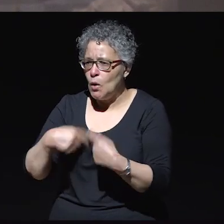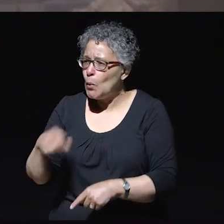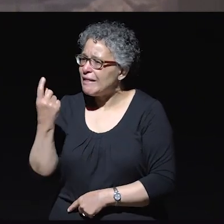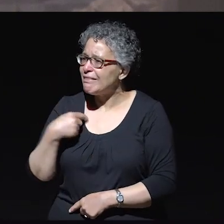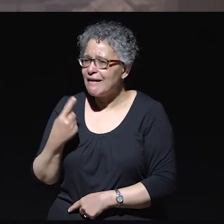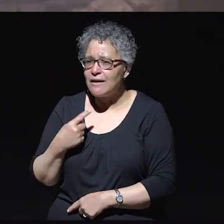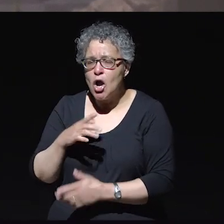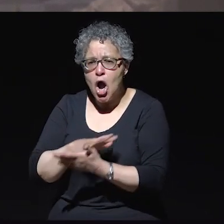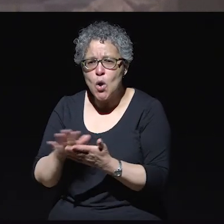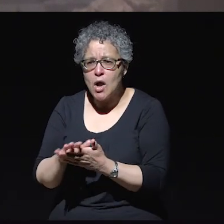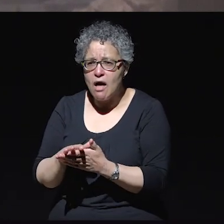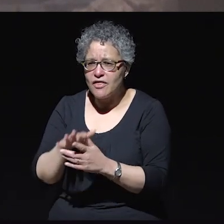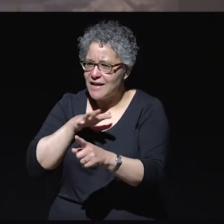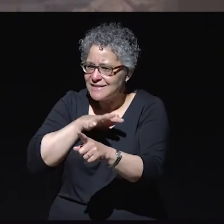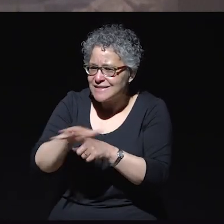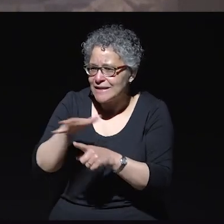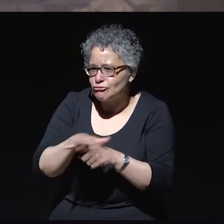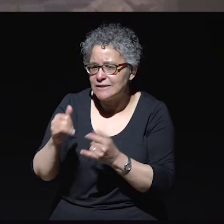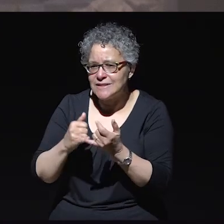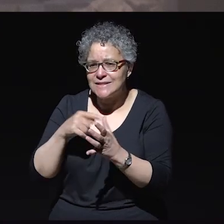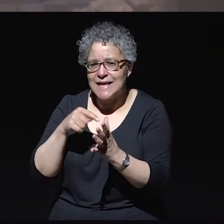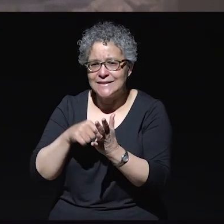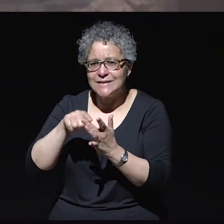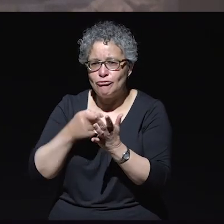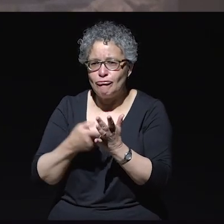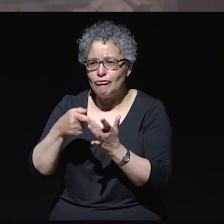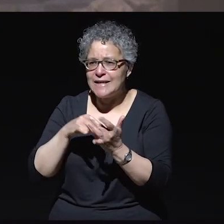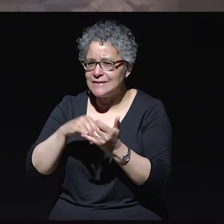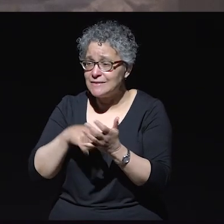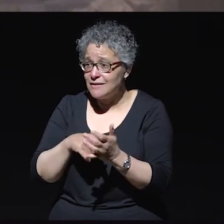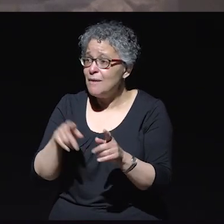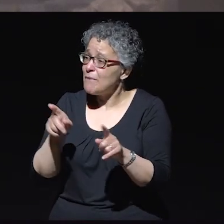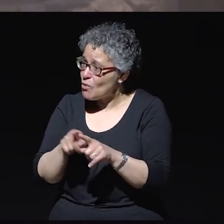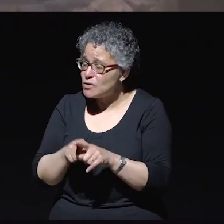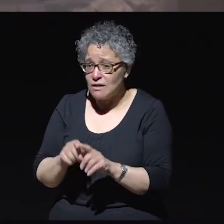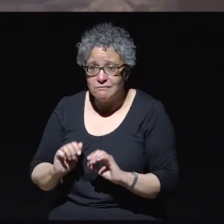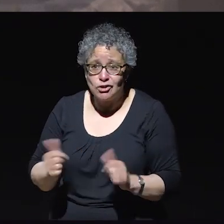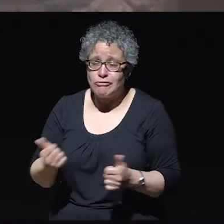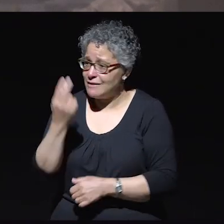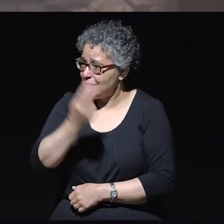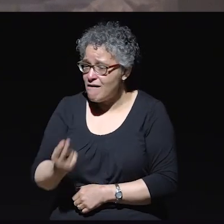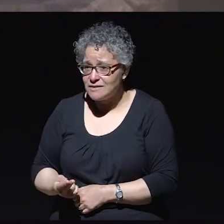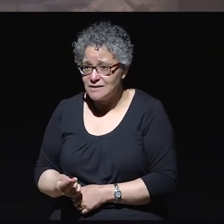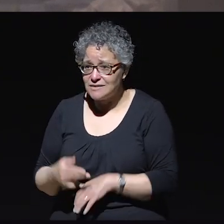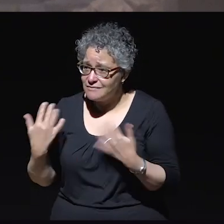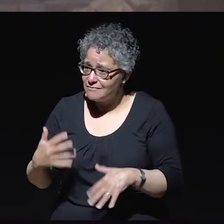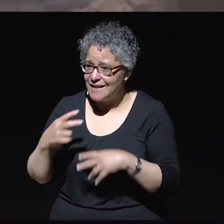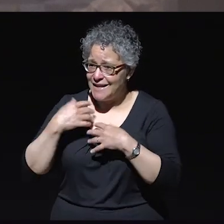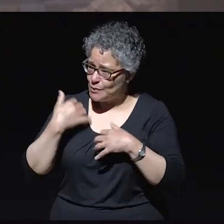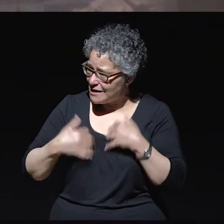but, in fact, I hate to tell you, everyone, Hogarth was a great painter. He was a great artist. And he was very interested in art and art of the past and present